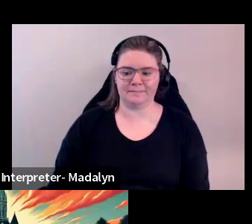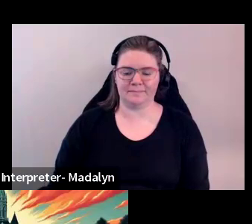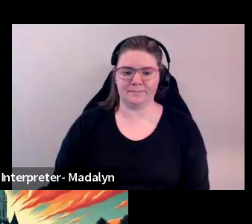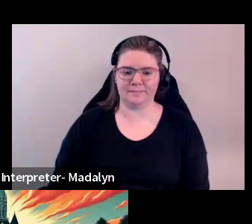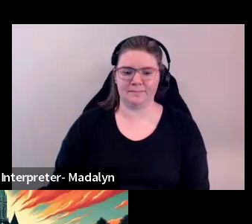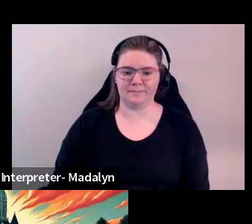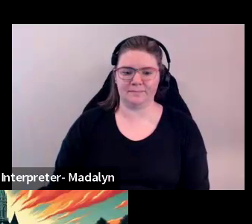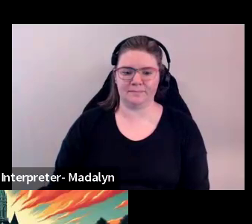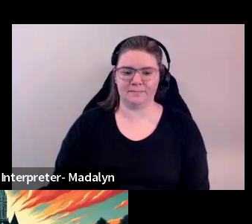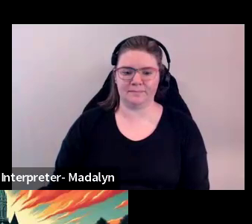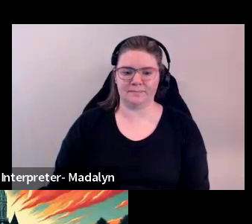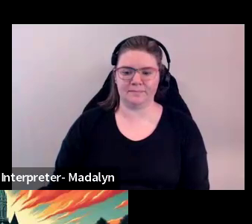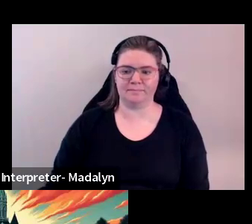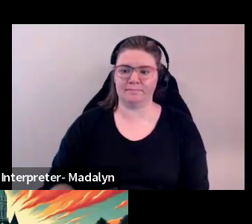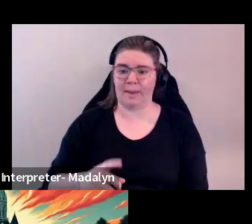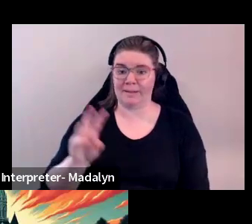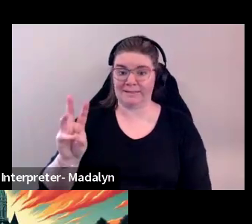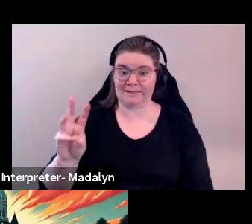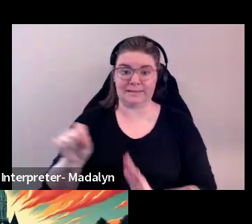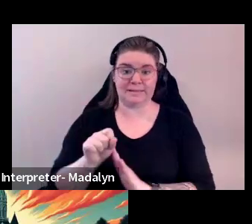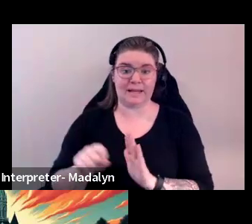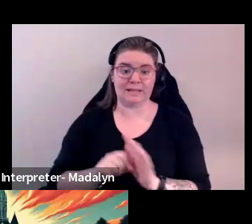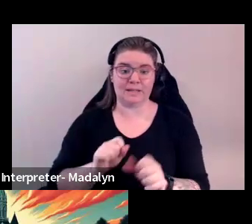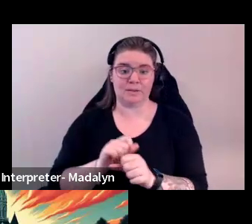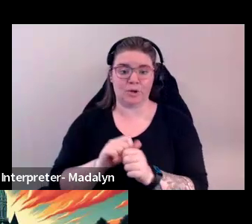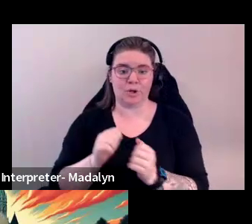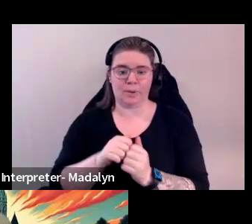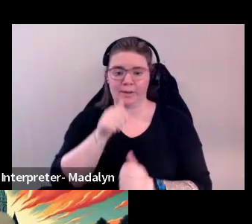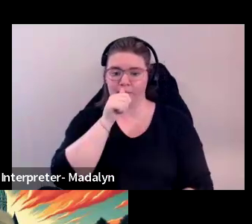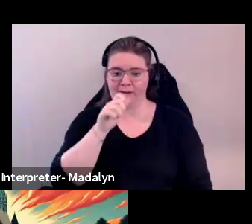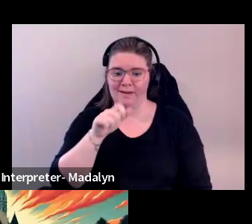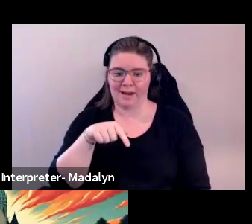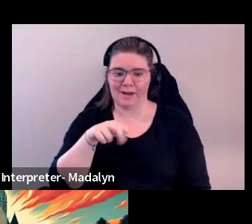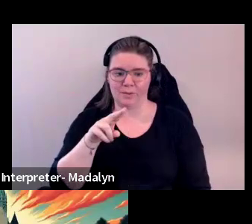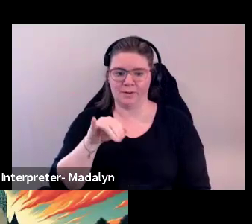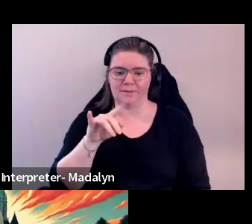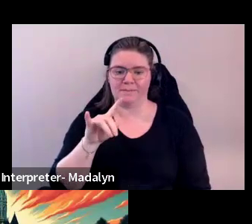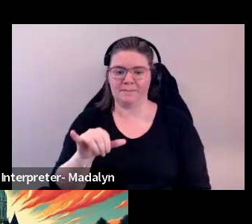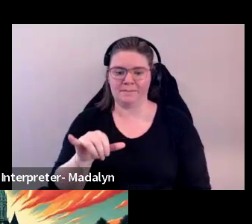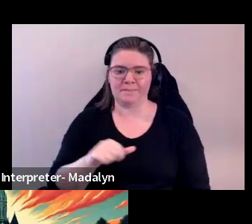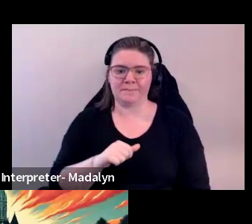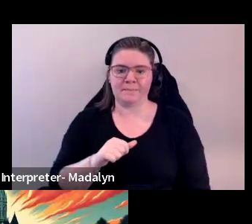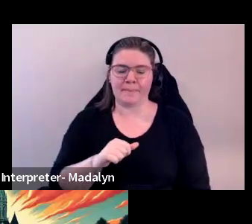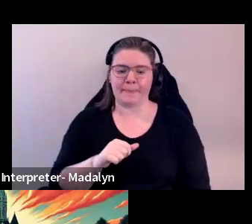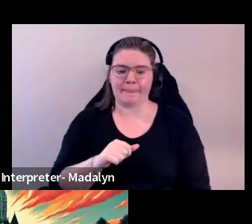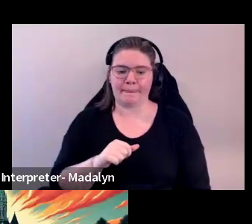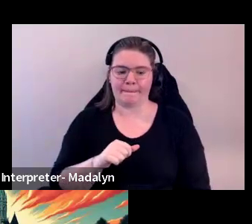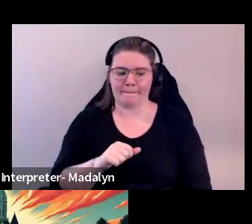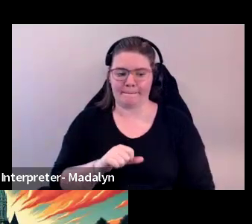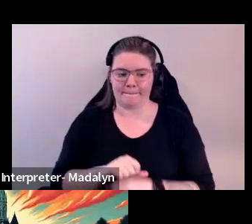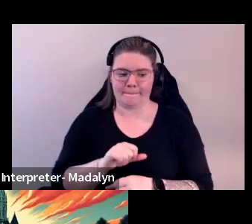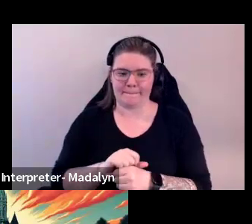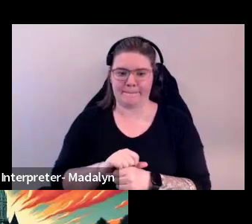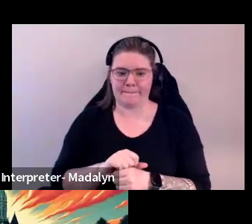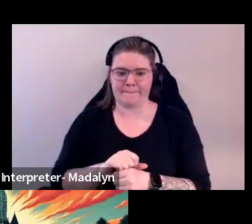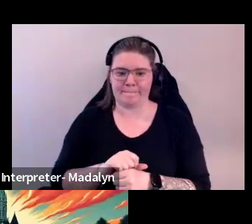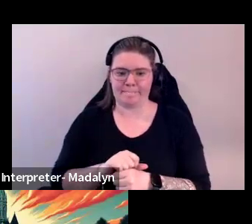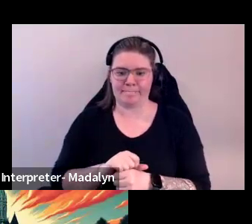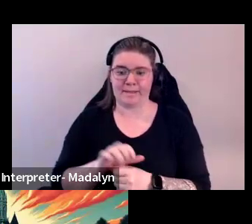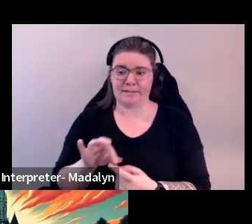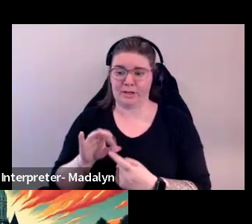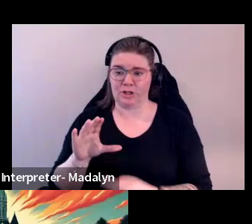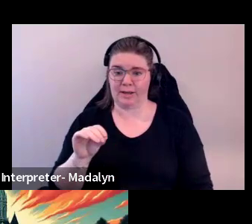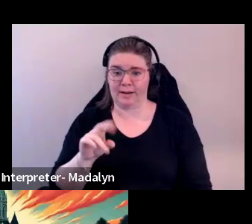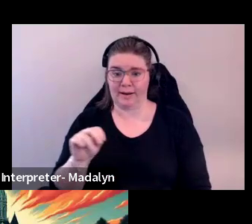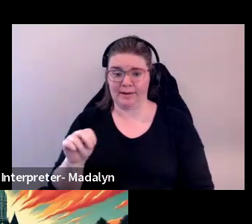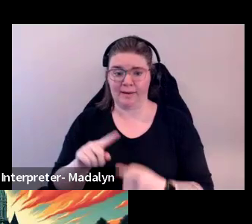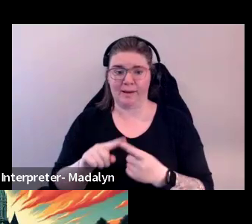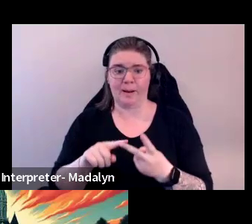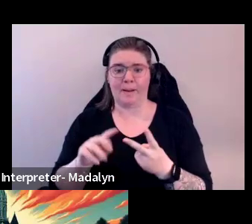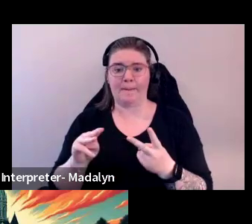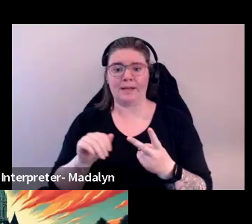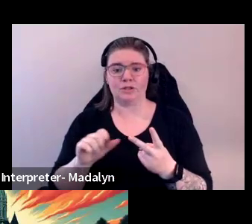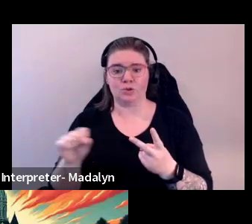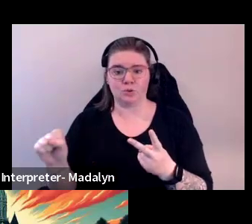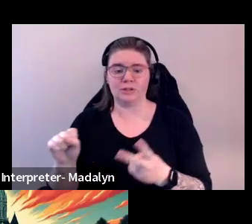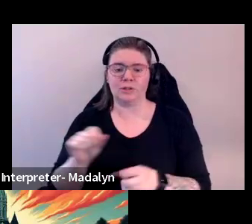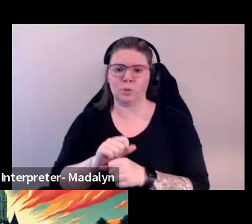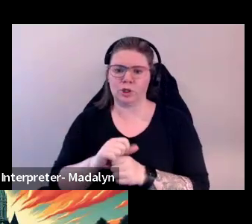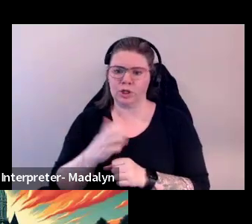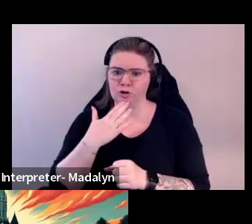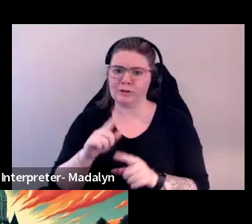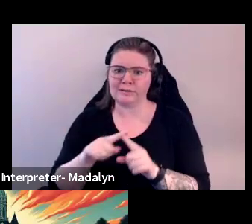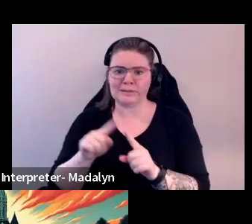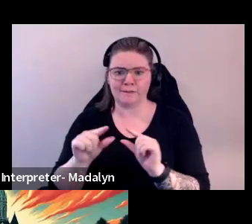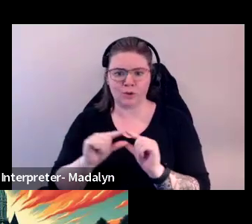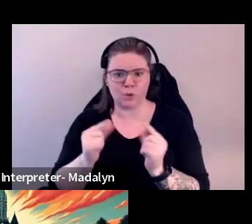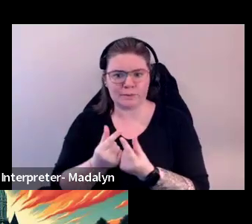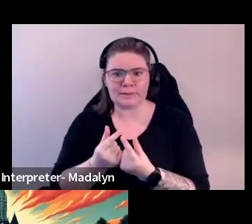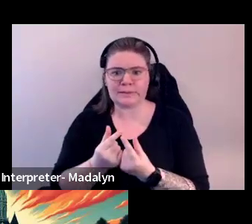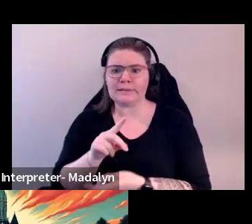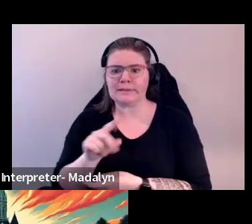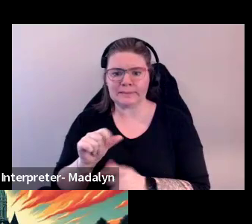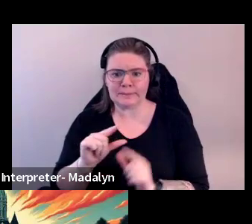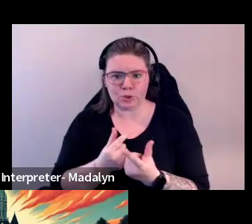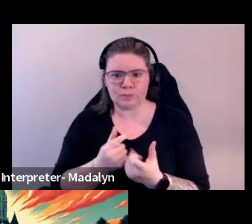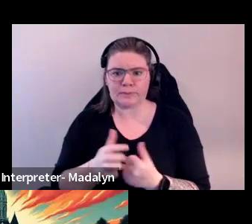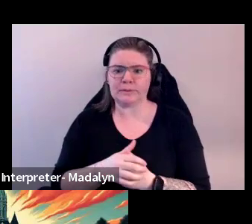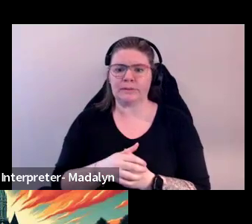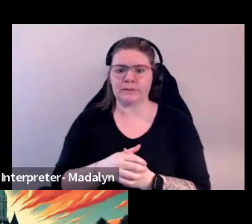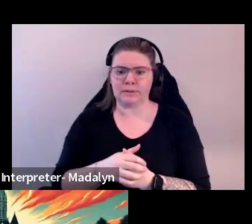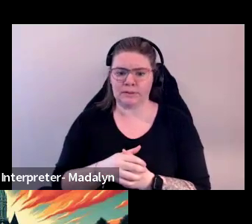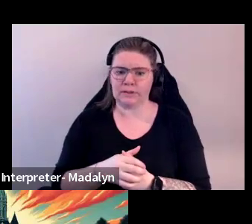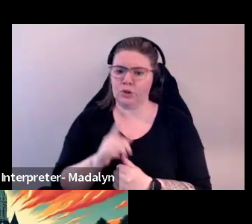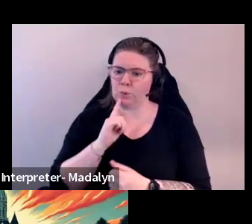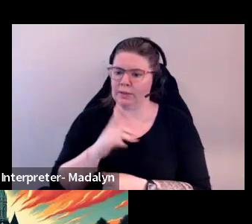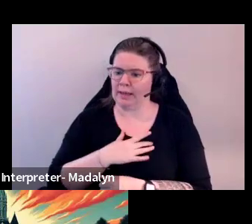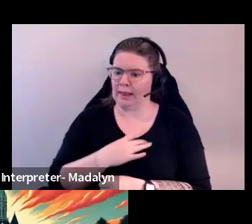Tom Olin: 6 states that I'm working with and private equity stuff. And they're working now, with some of their, especially the Connecticut and the Massachusetts, working really good with different groups disability groups. And that I really like, I think.